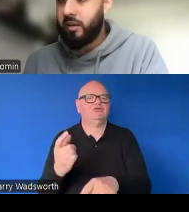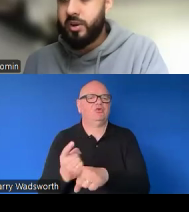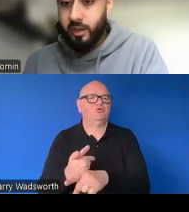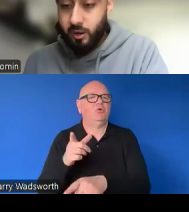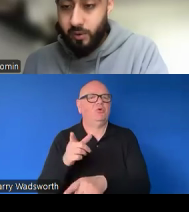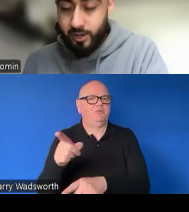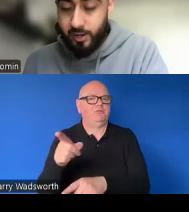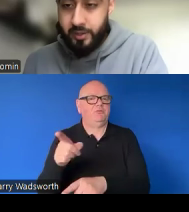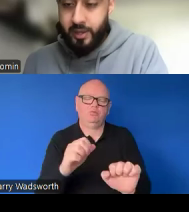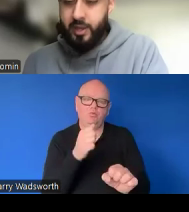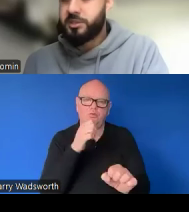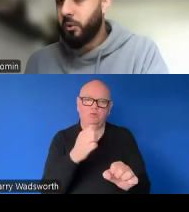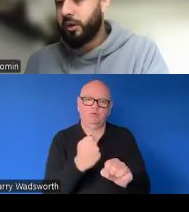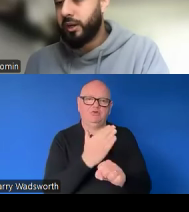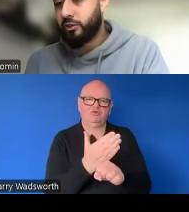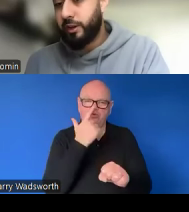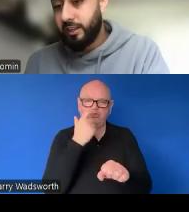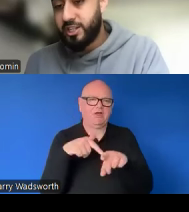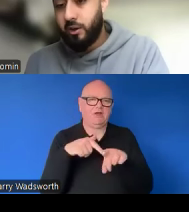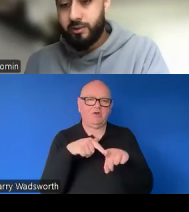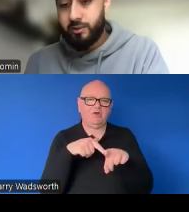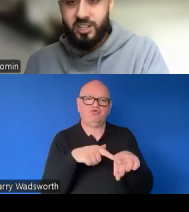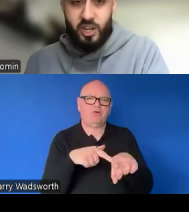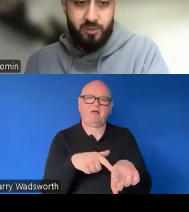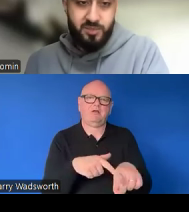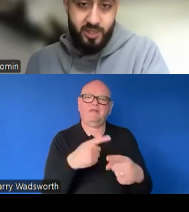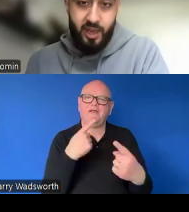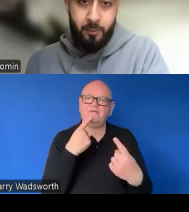everything correctly. A great little shout out to James there.